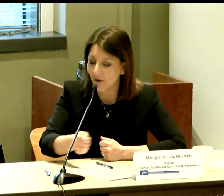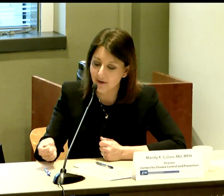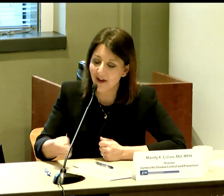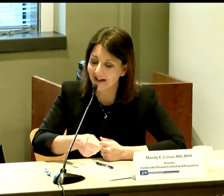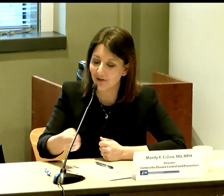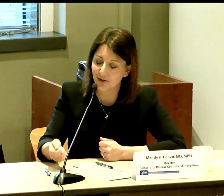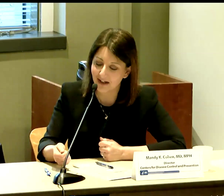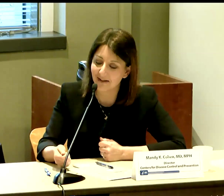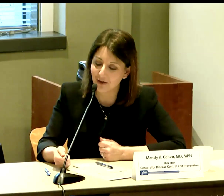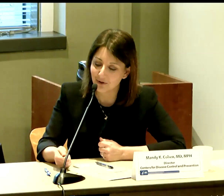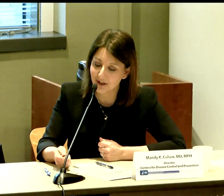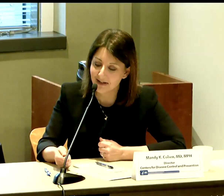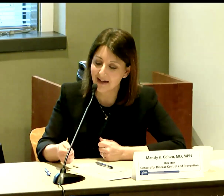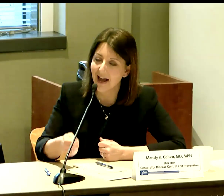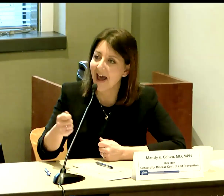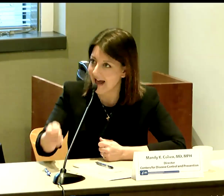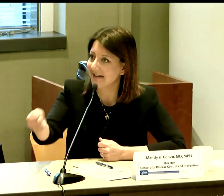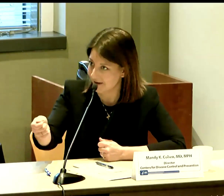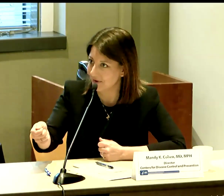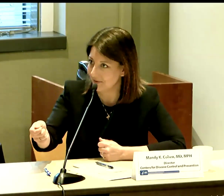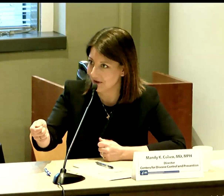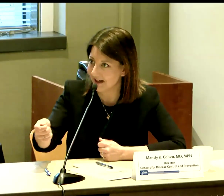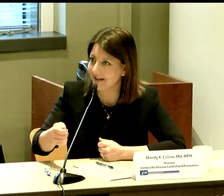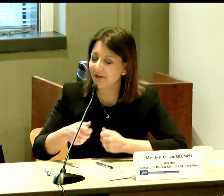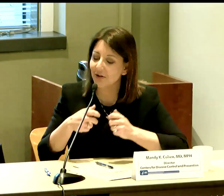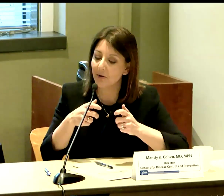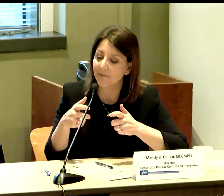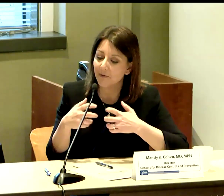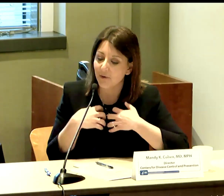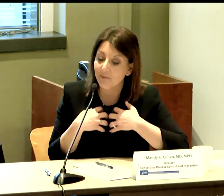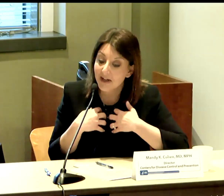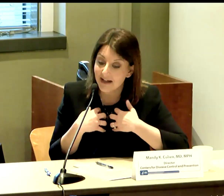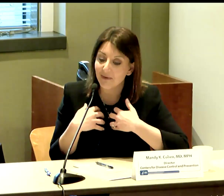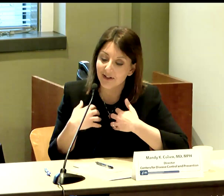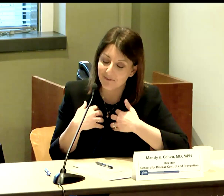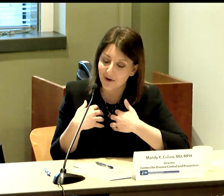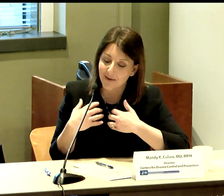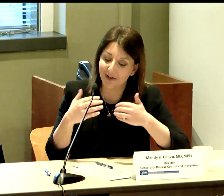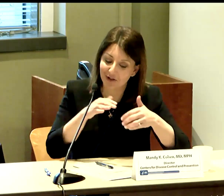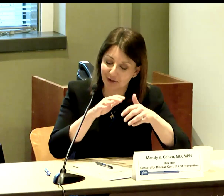All of that is good execution and equity work. And so, for me, because I'm more operational,